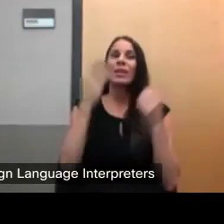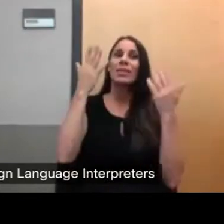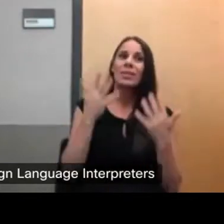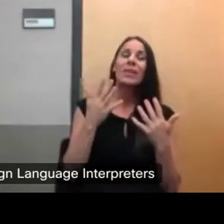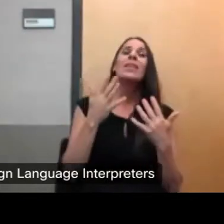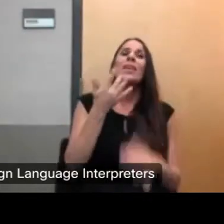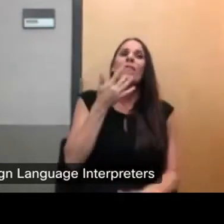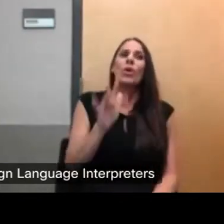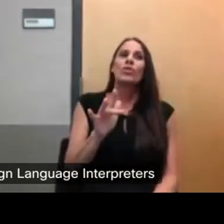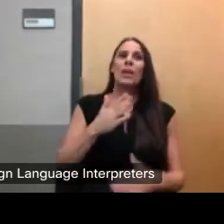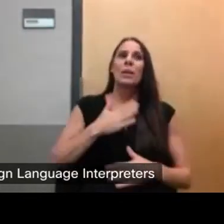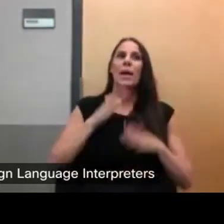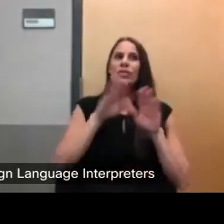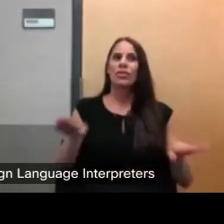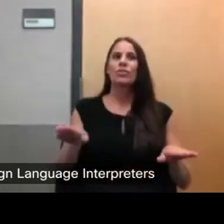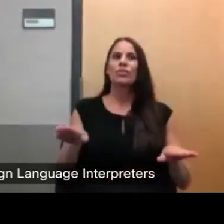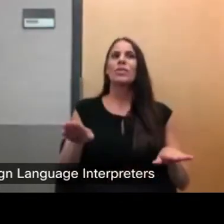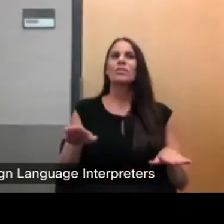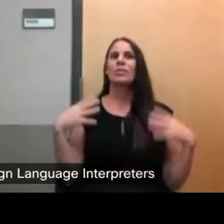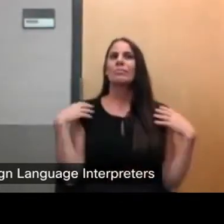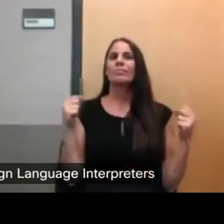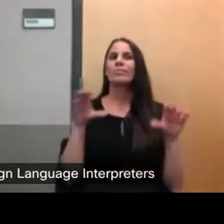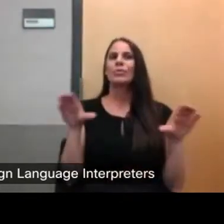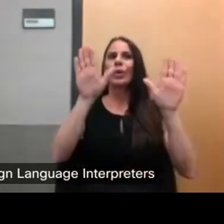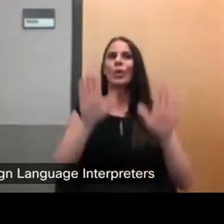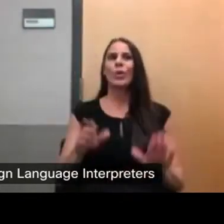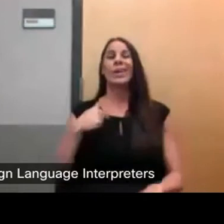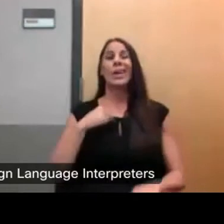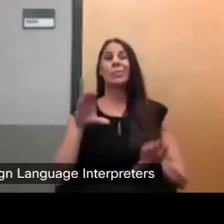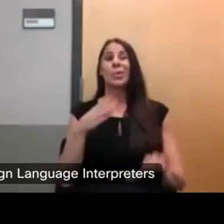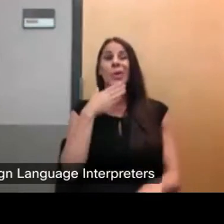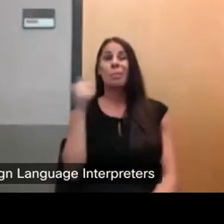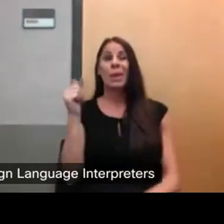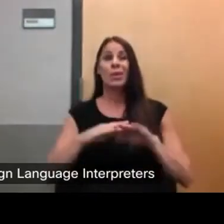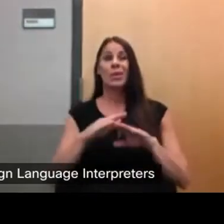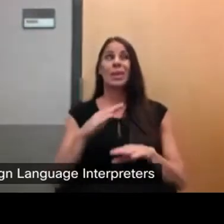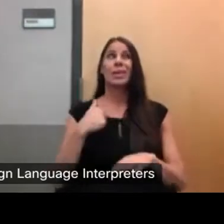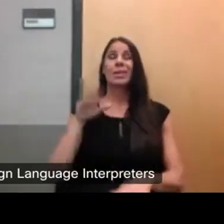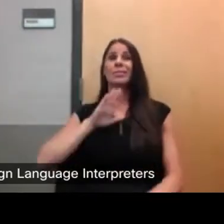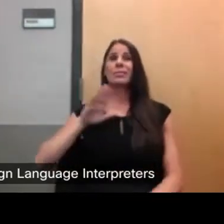better than I was a couple of days ago. So I think we're pretty fortunate in the grand scheme. Um, but my name is Jason Embry, I am with